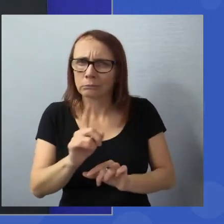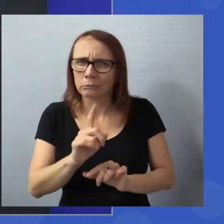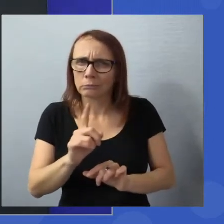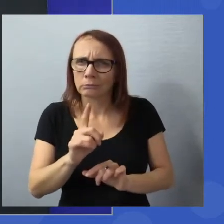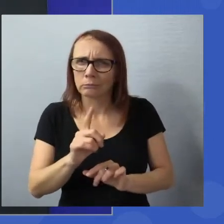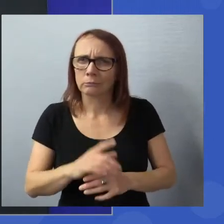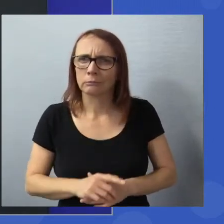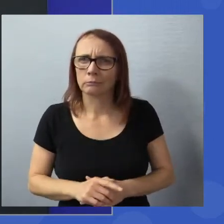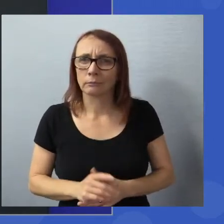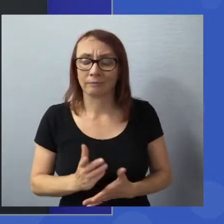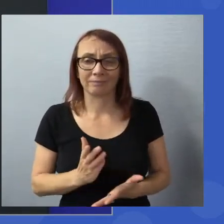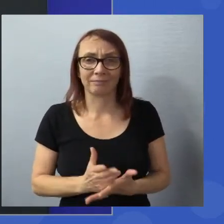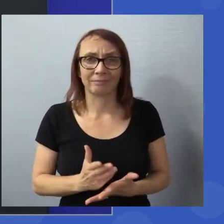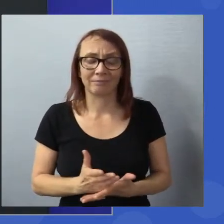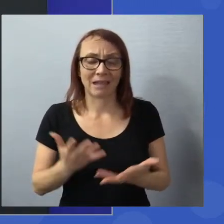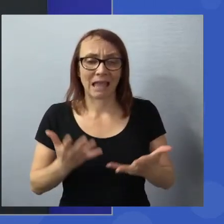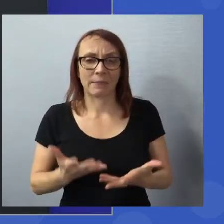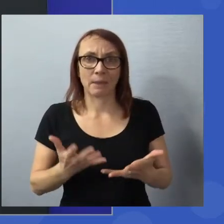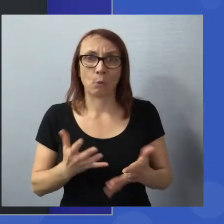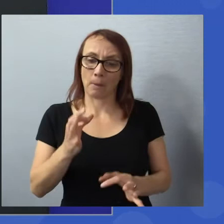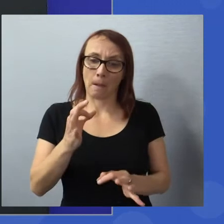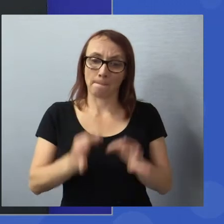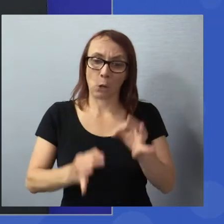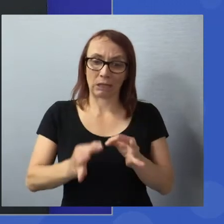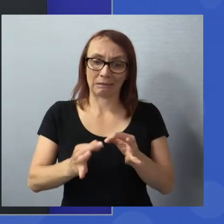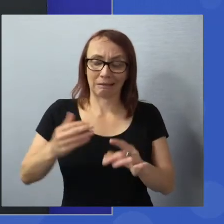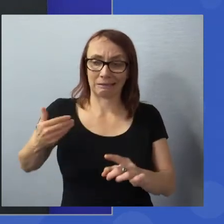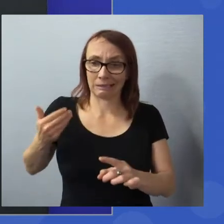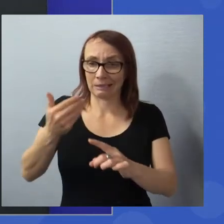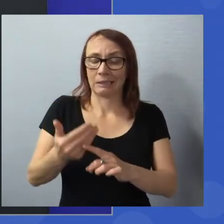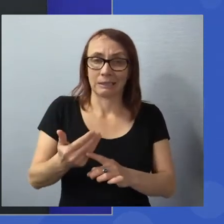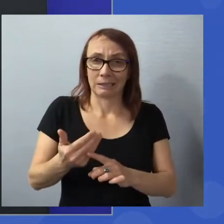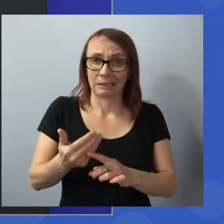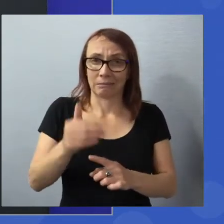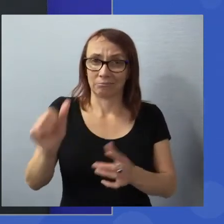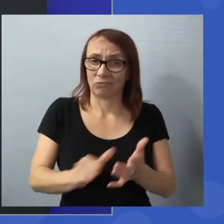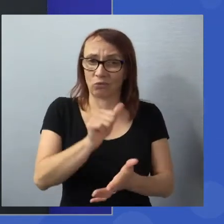that doing politics the way we currently do it is going to deliver that kind of